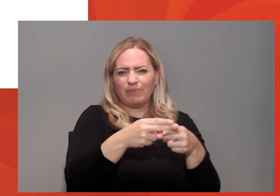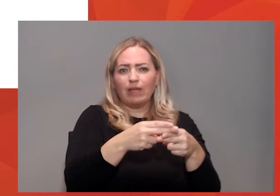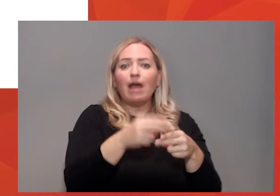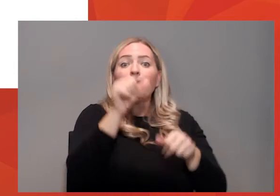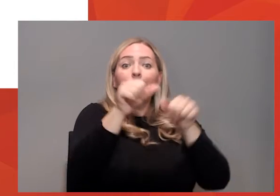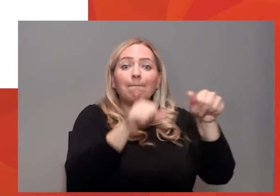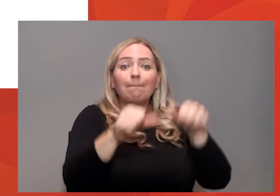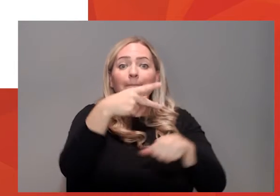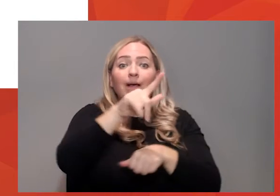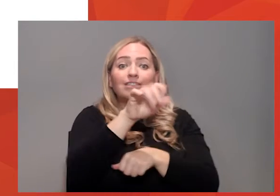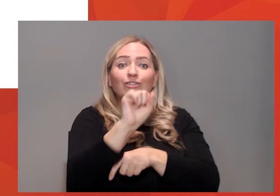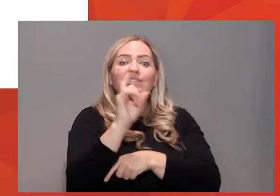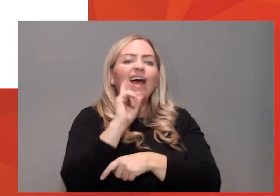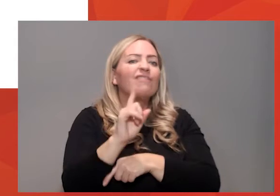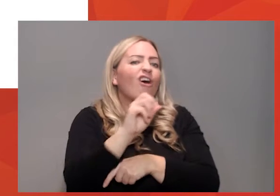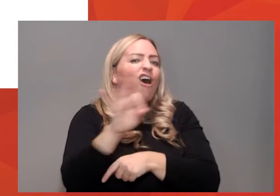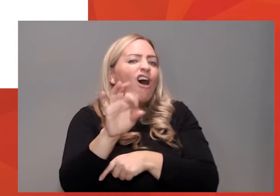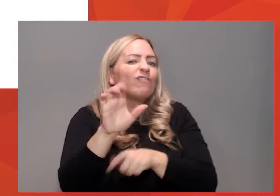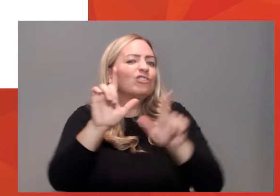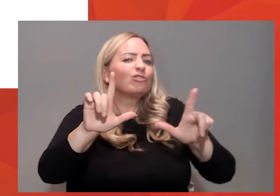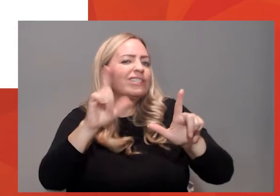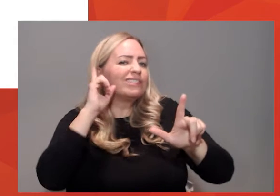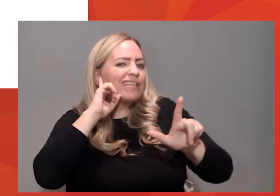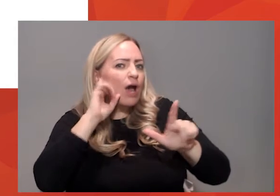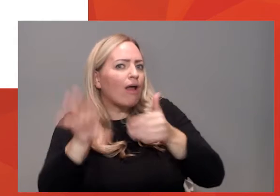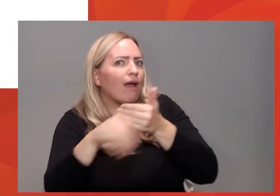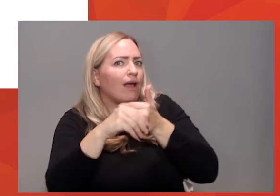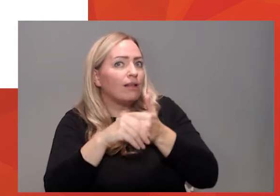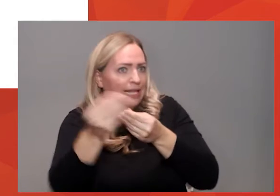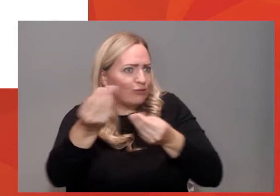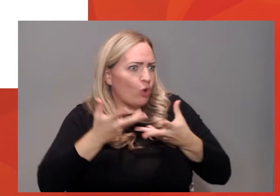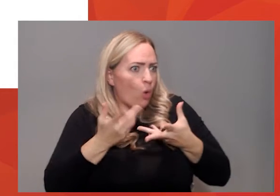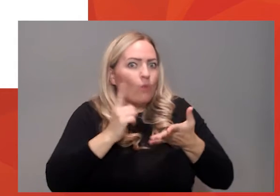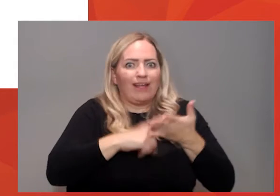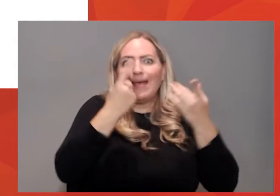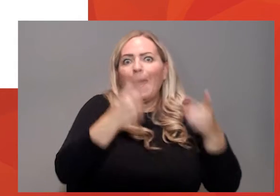"Many of the puzzles have off-screen sound components let players know something has happened."